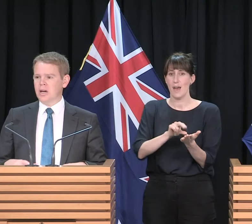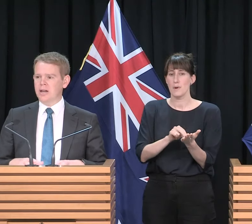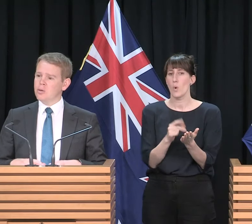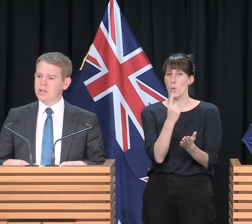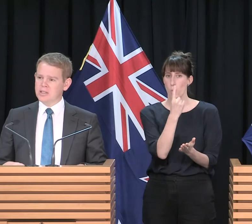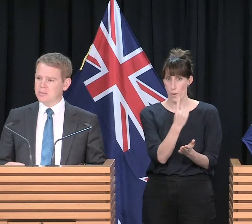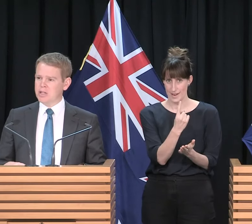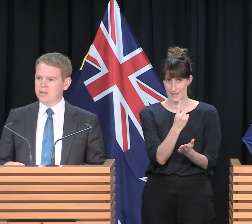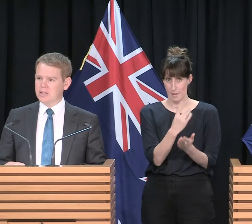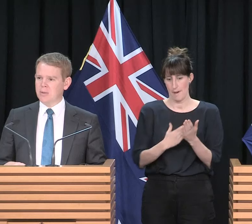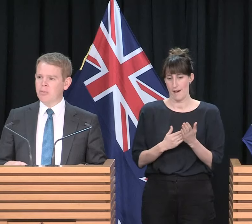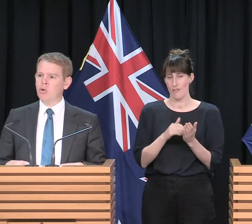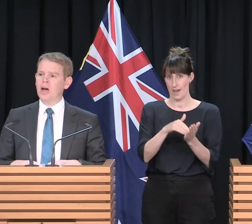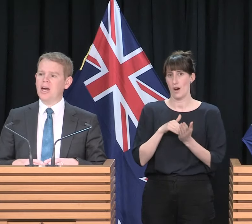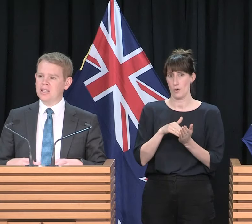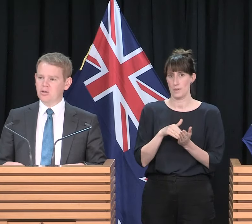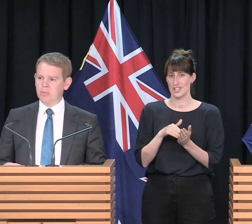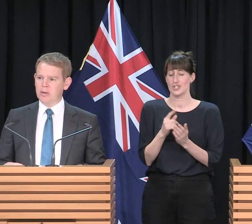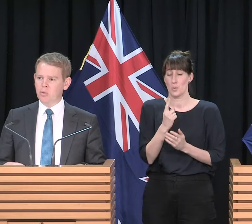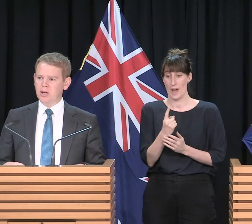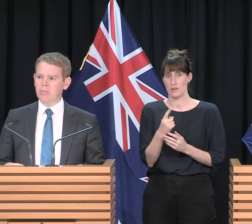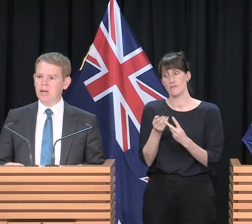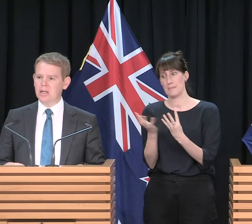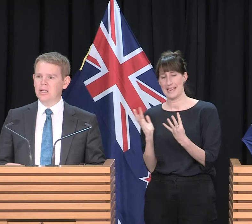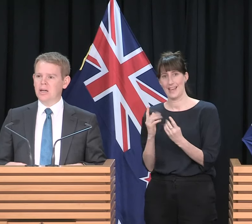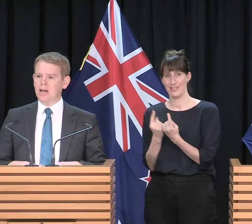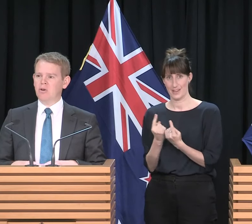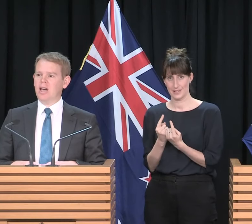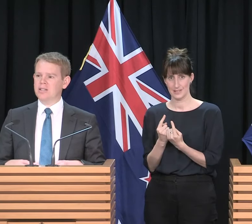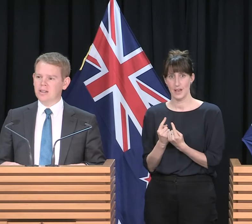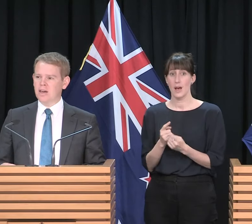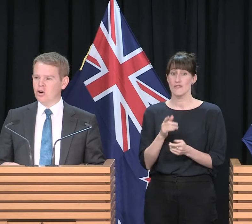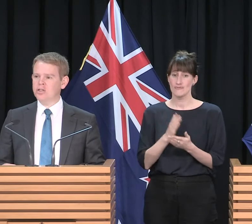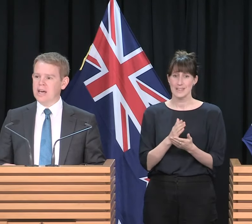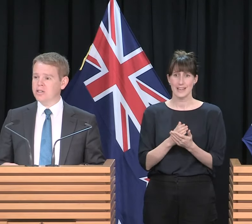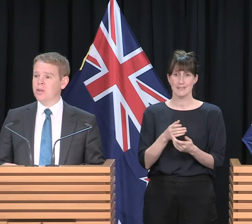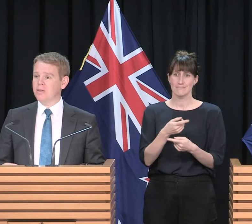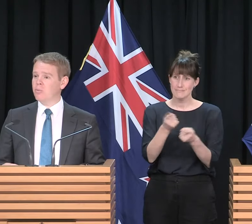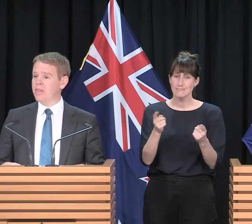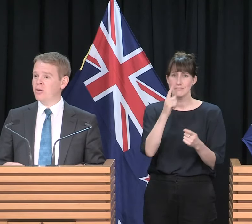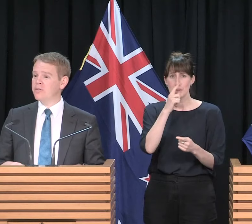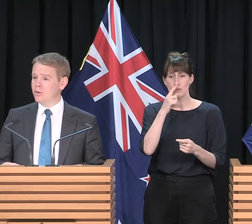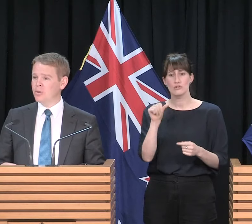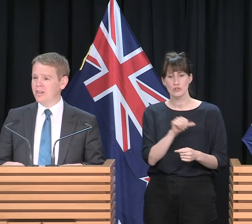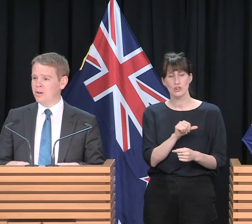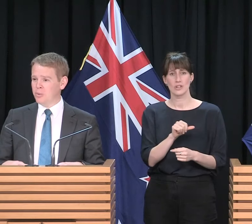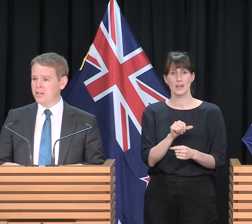implemented in New Zealand. We will be undertaking a field